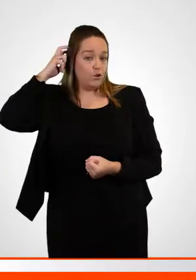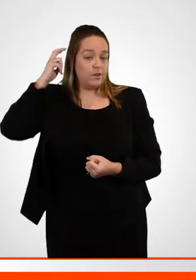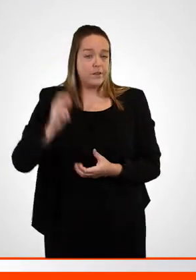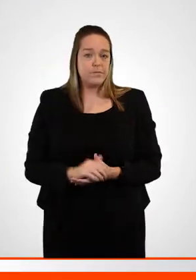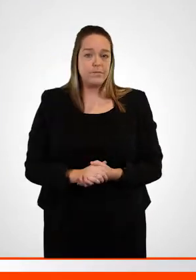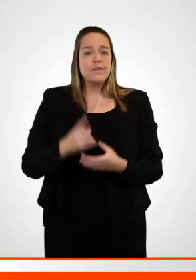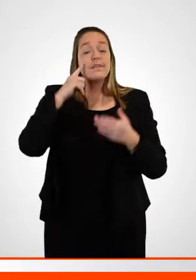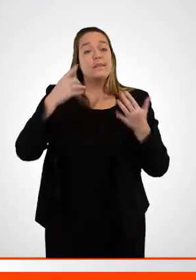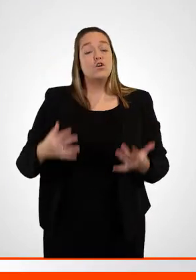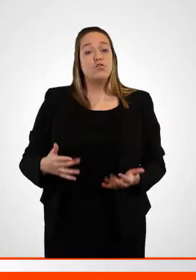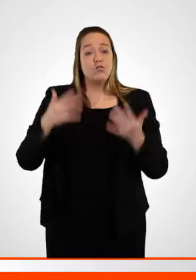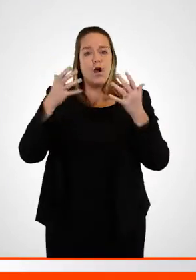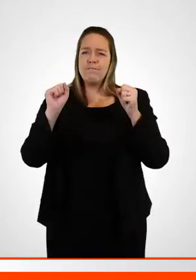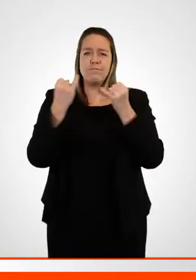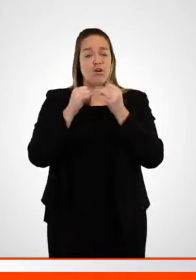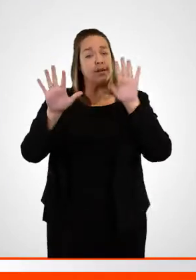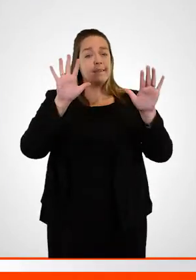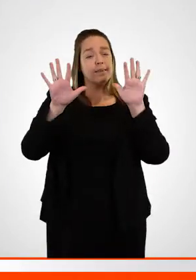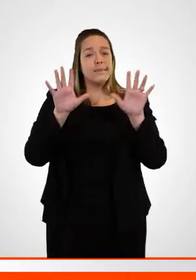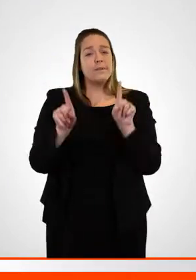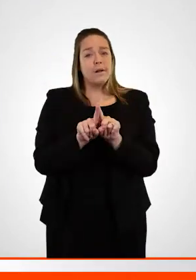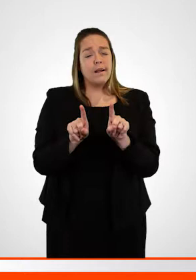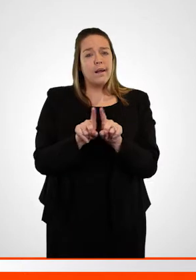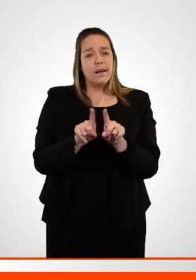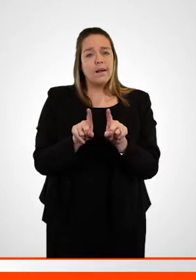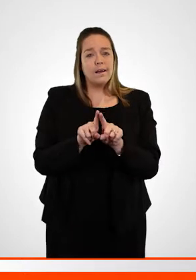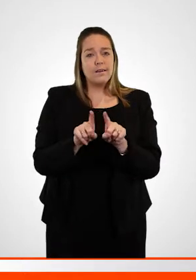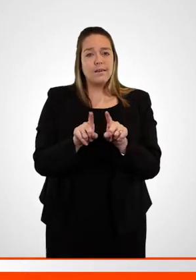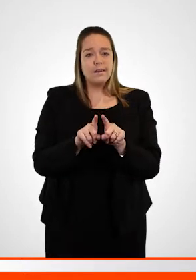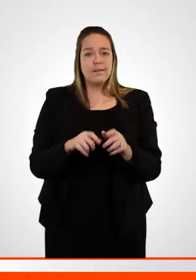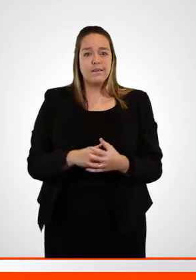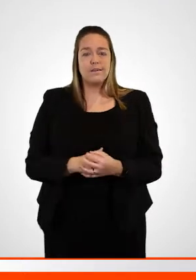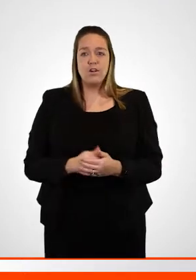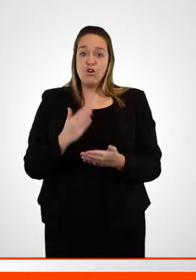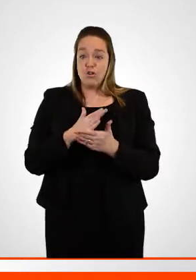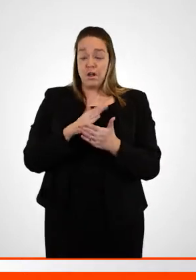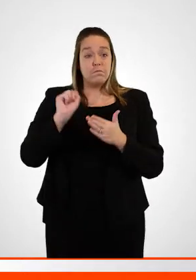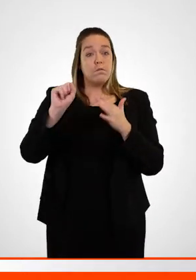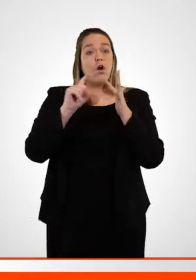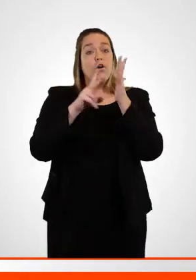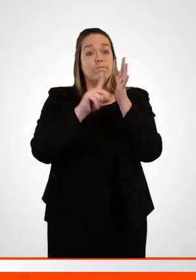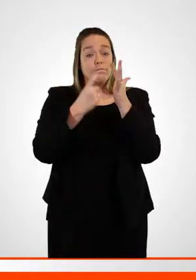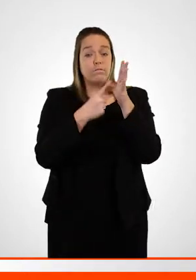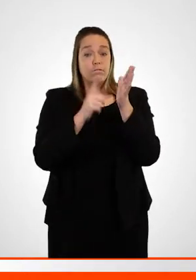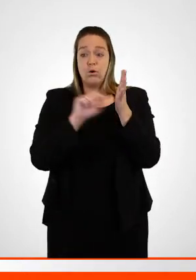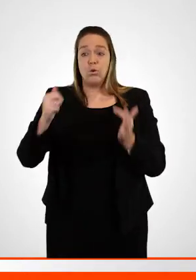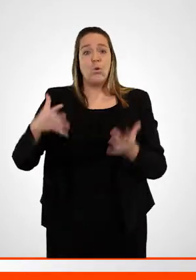and you see the results look very similar overall, and they were pretty much matched in terms of their overall scores.